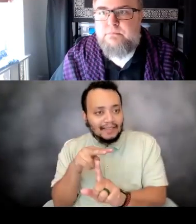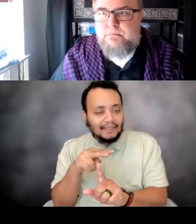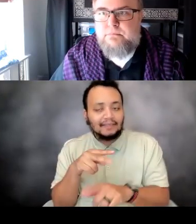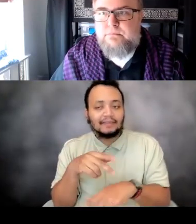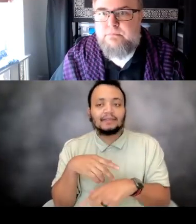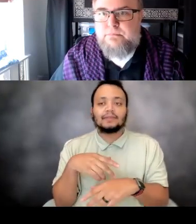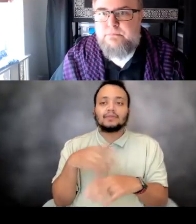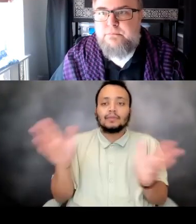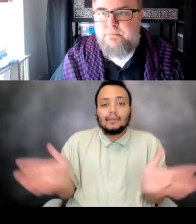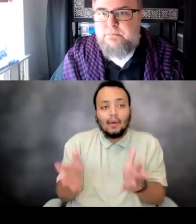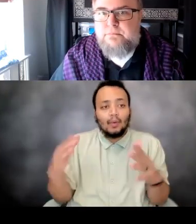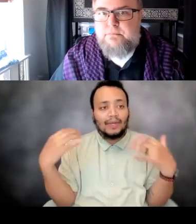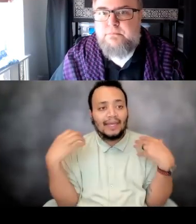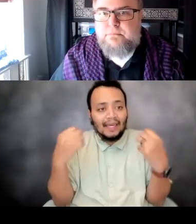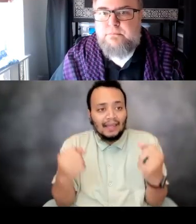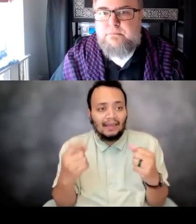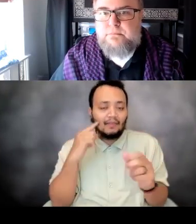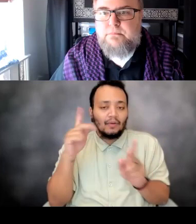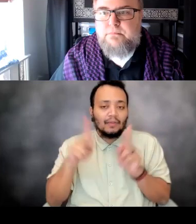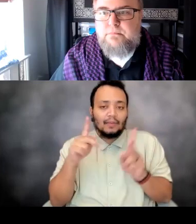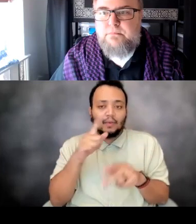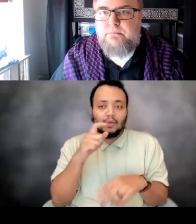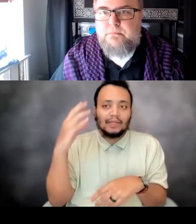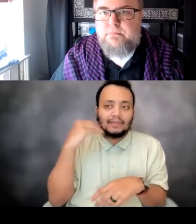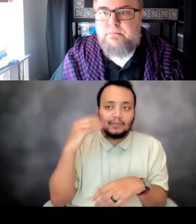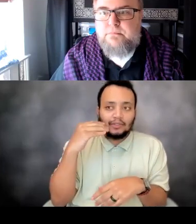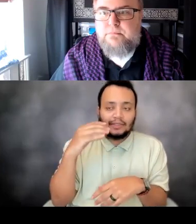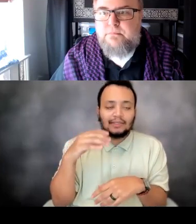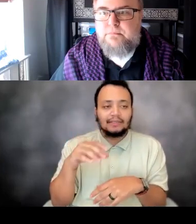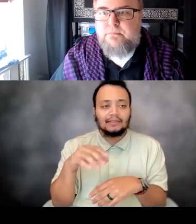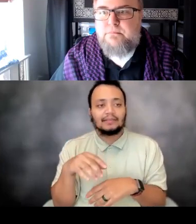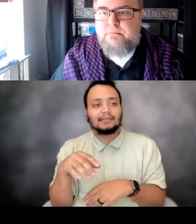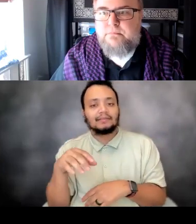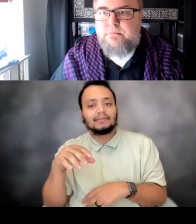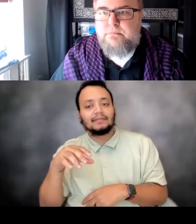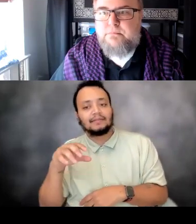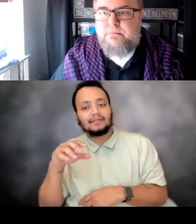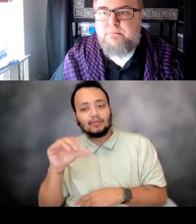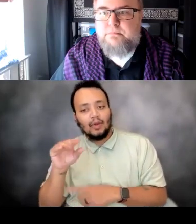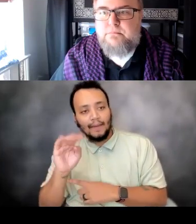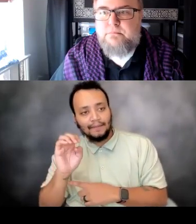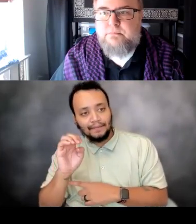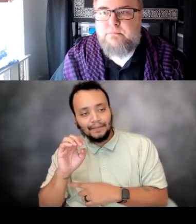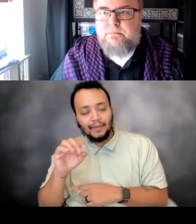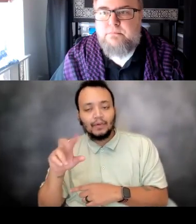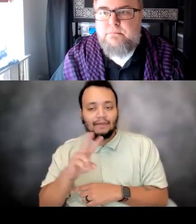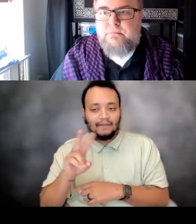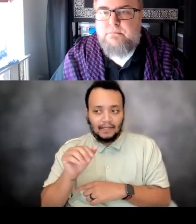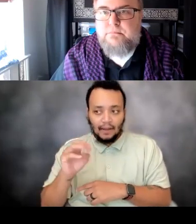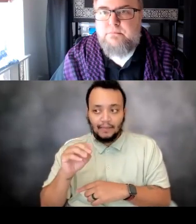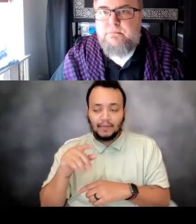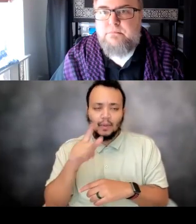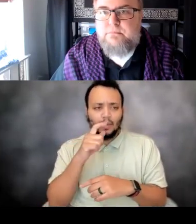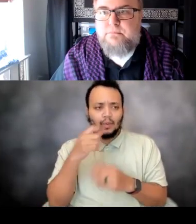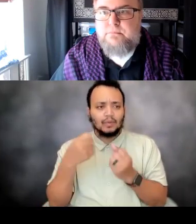And so we are funded through the Victims of Crime Act, through VOCA is what we call it, and through the Crime Victims Fund.